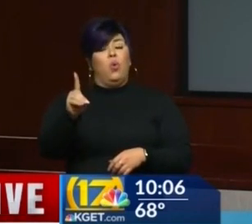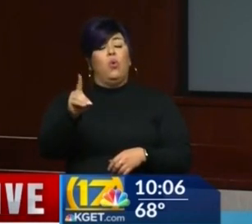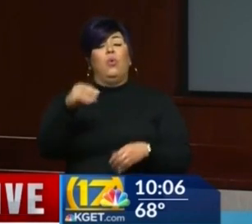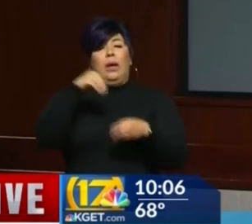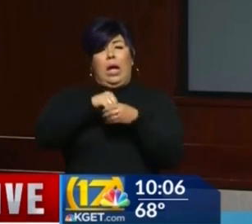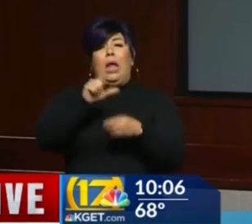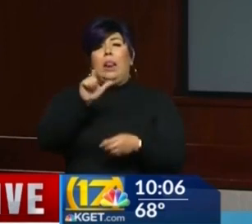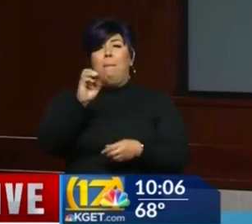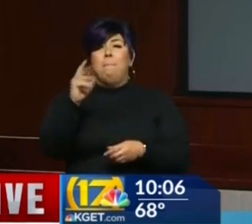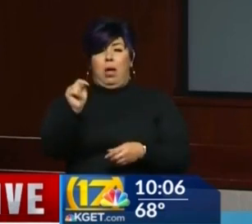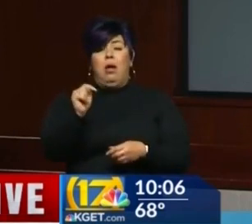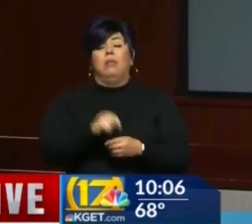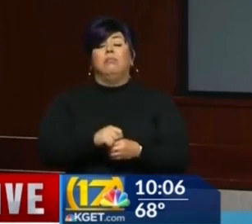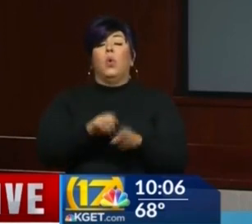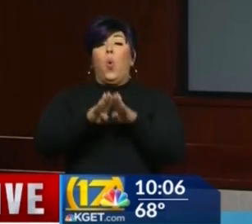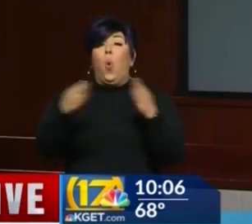LAMONT KERN COUNTY LIBRARY THE